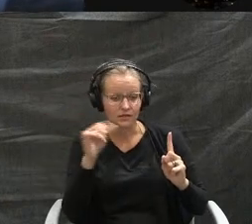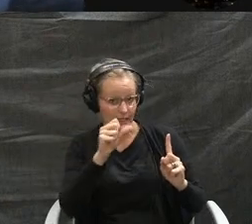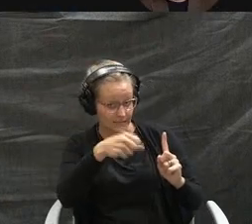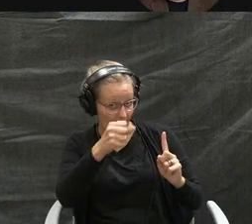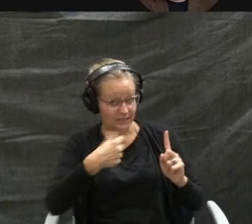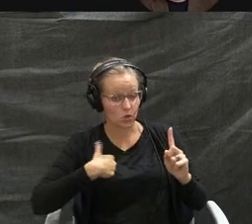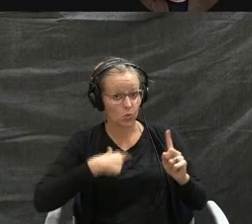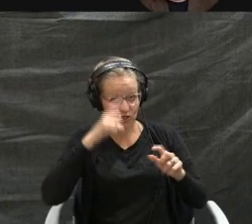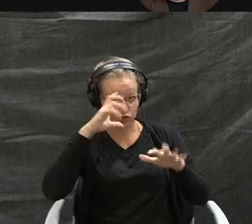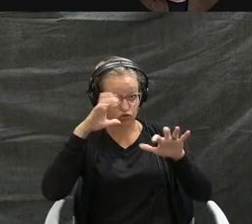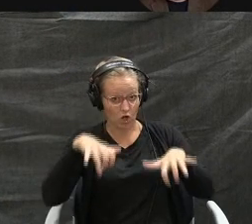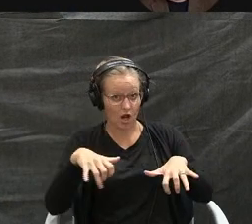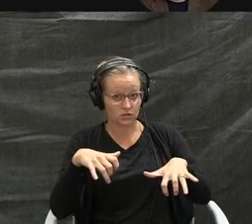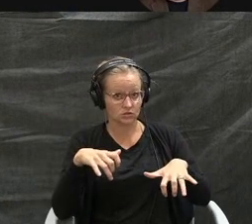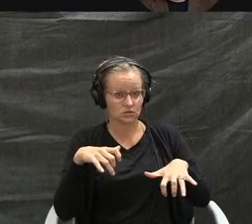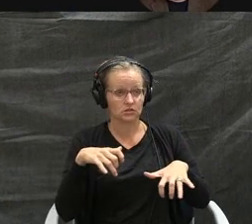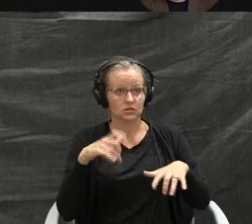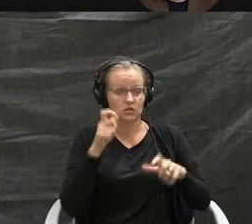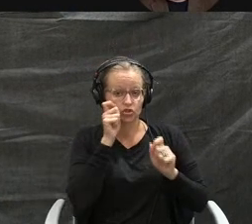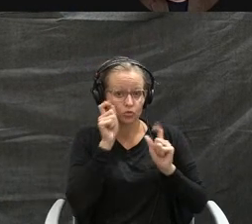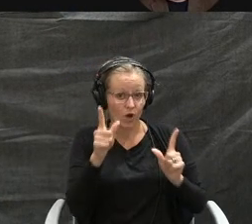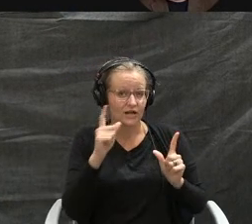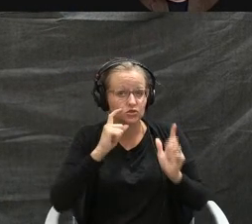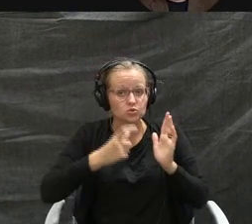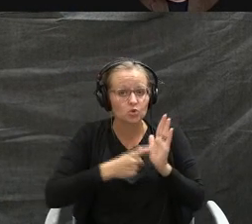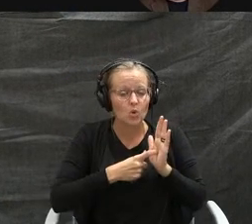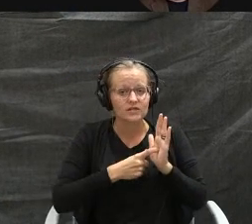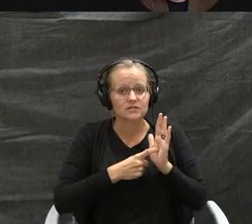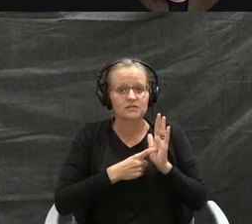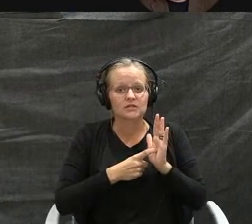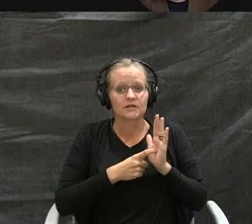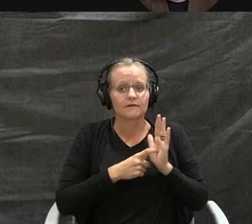is a group of bids between 69 nine and 86 Seven, so little bit